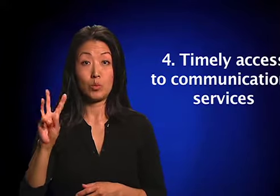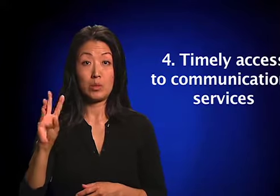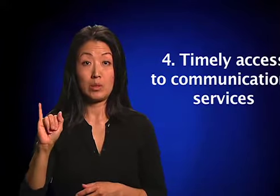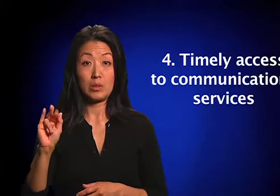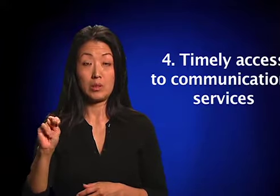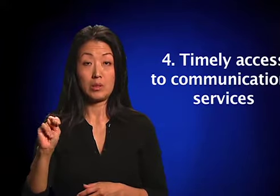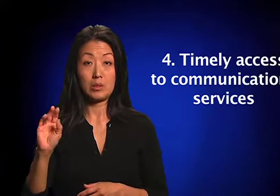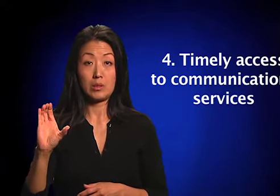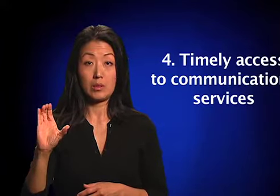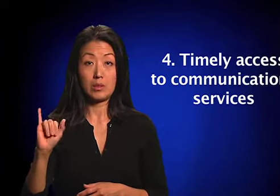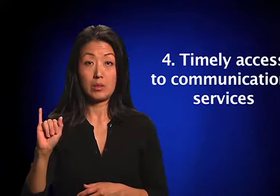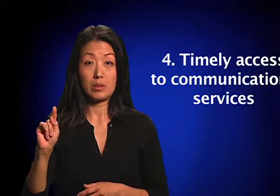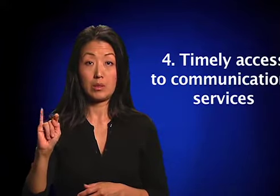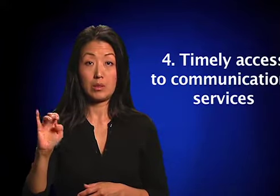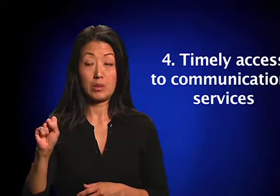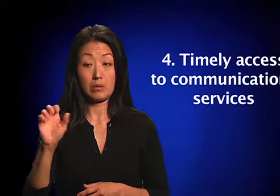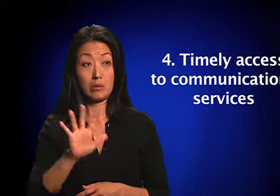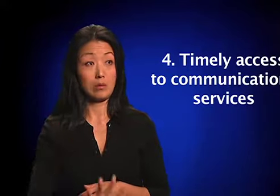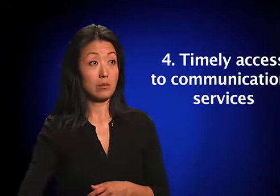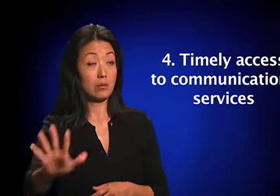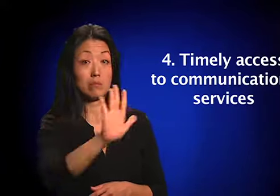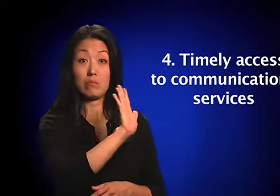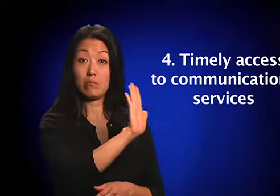In the Twin Cities area, the standard that you can expect is